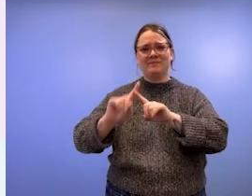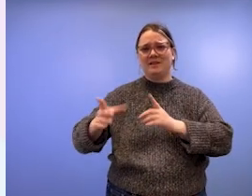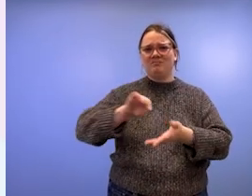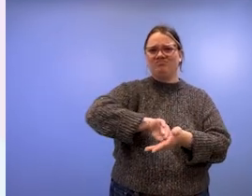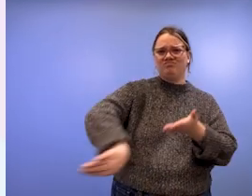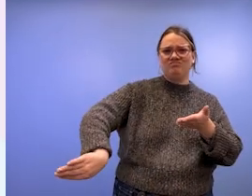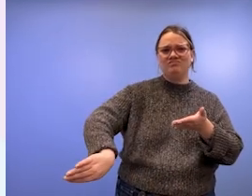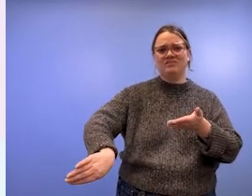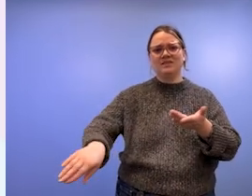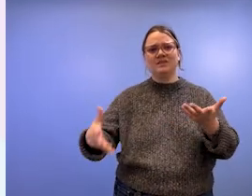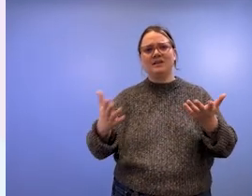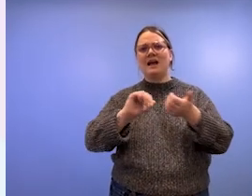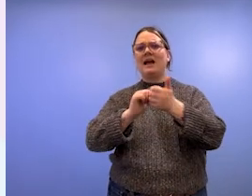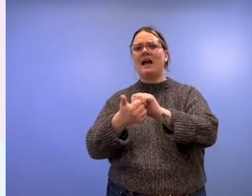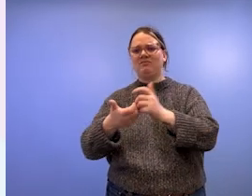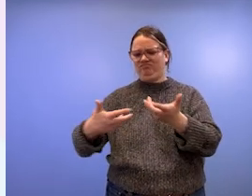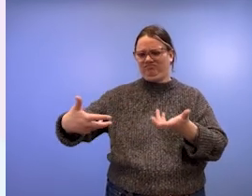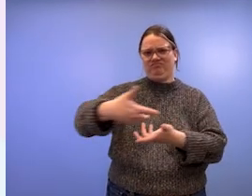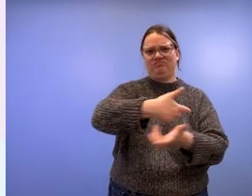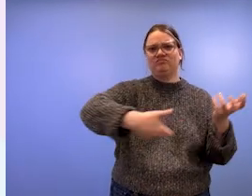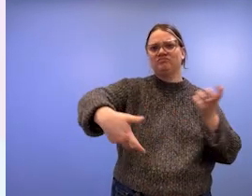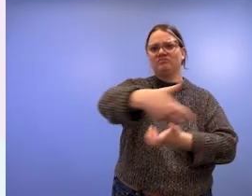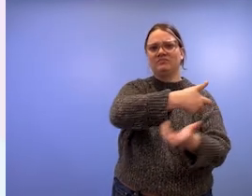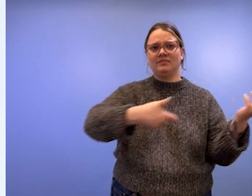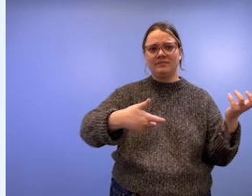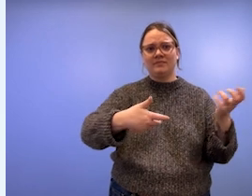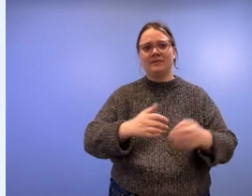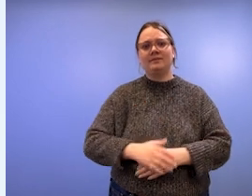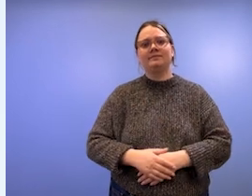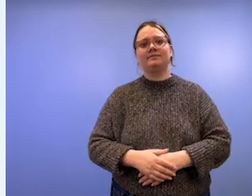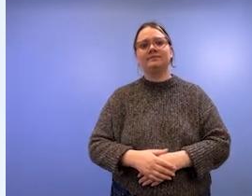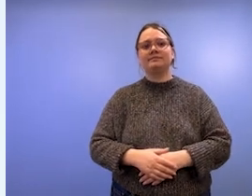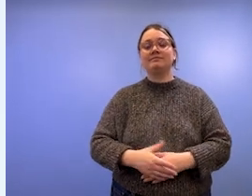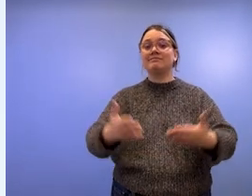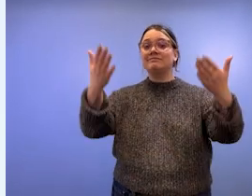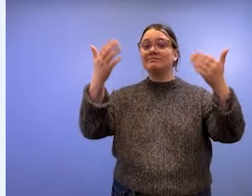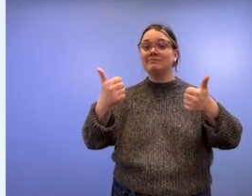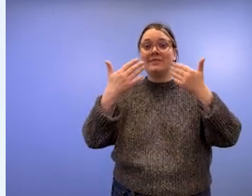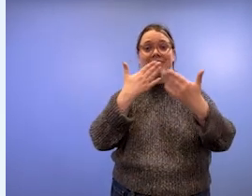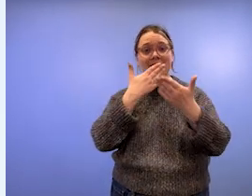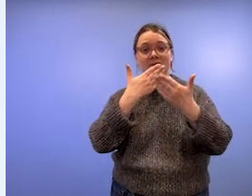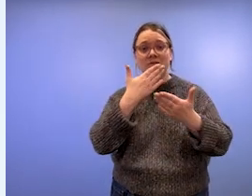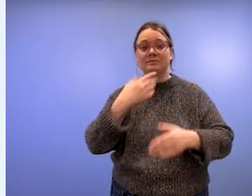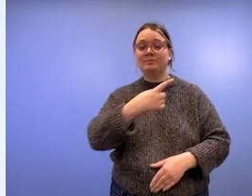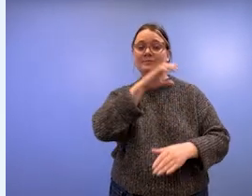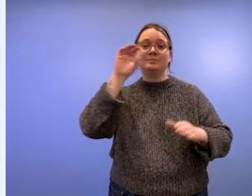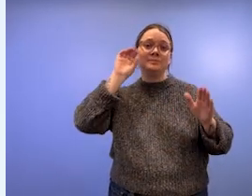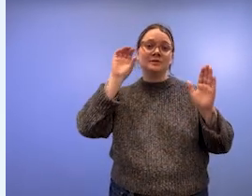how they interact with each other. Alright, thank you very much. And on the screen is